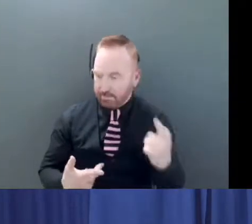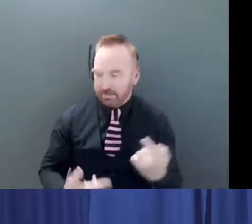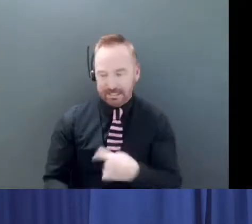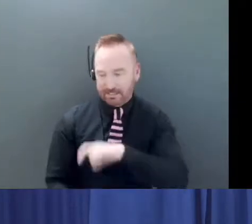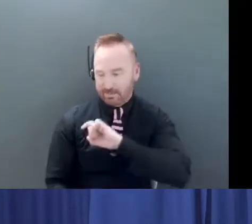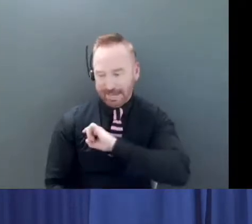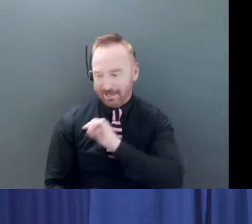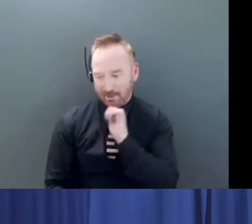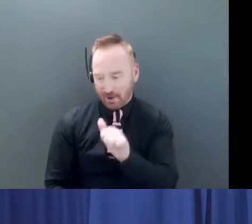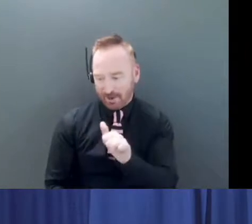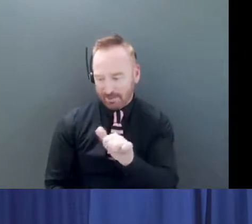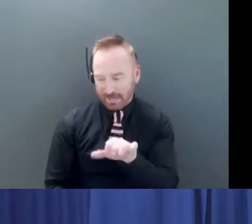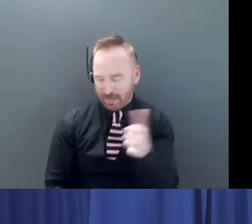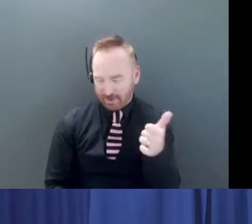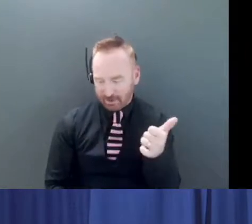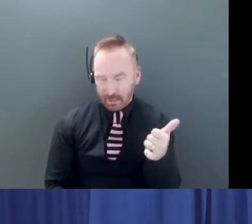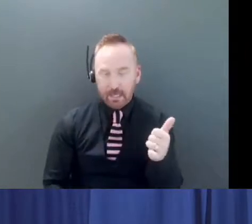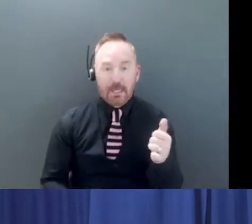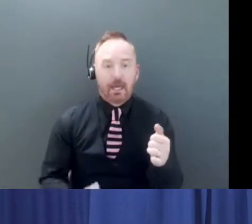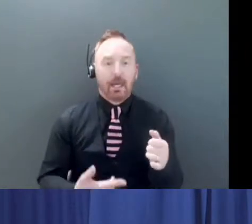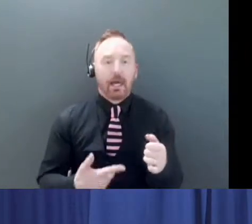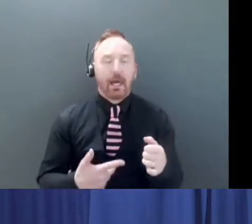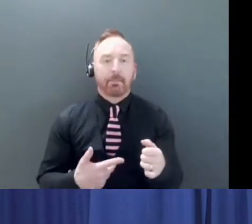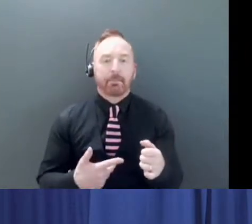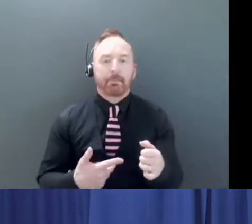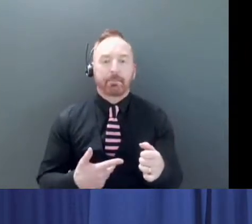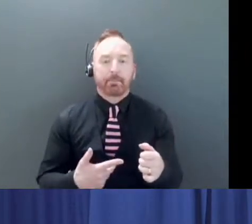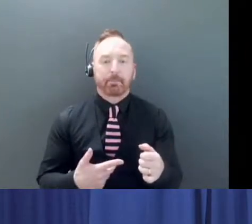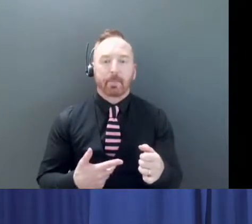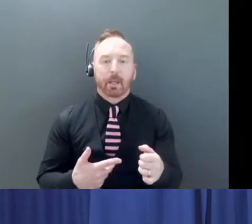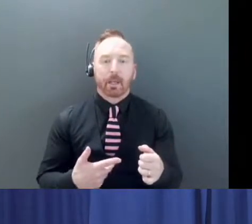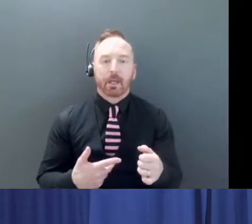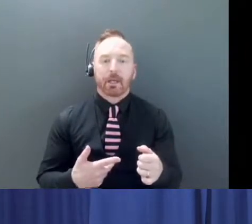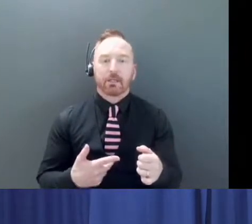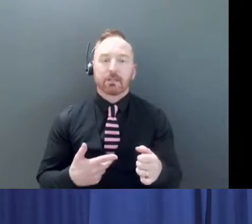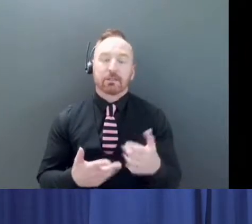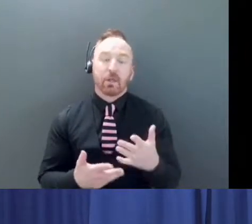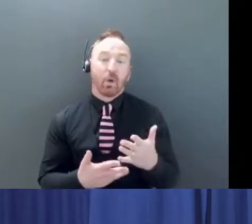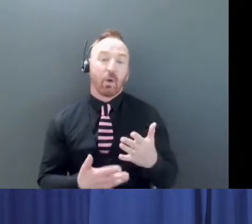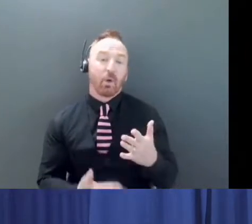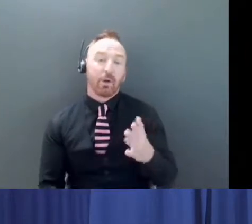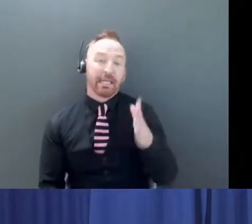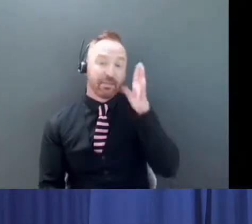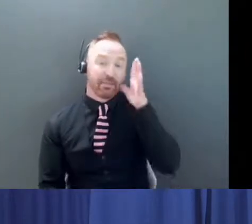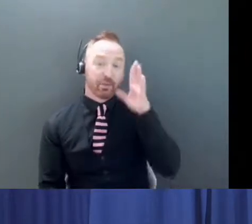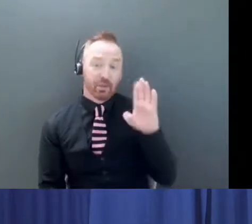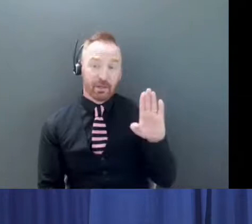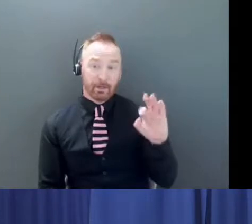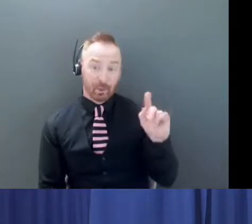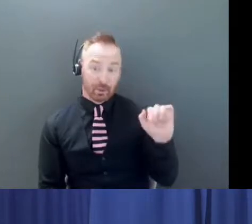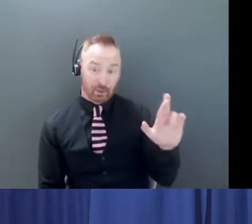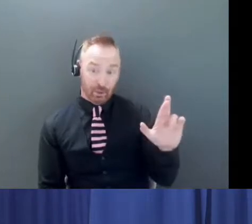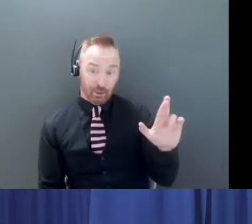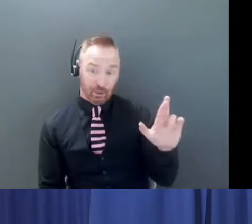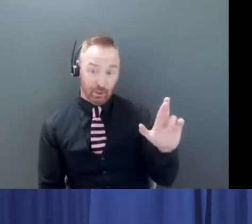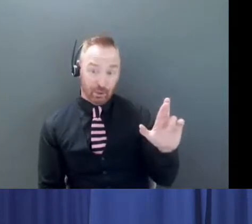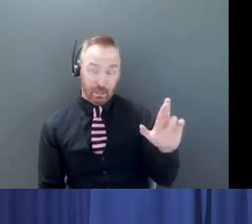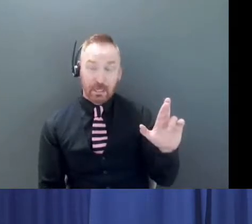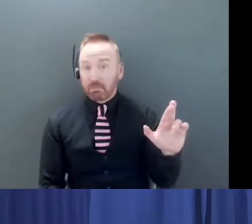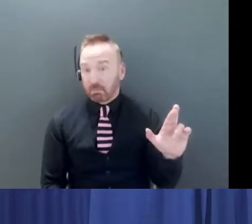It's not Spain but anyway. You're right. So there is a future to booster